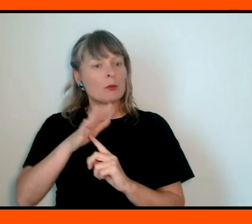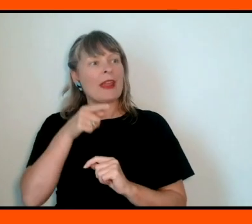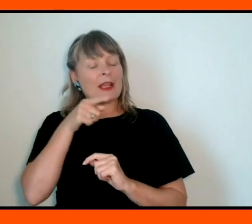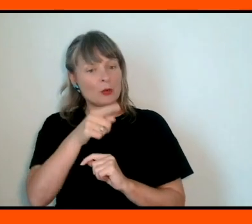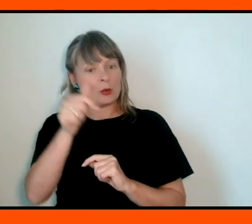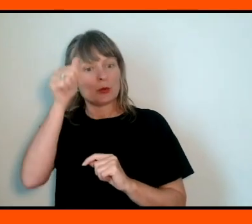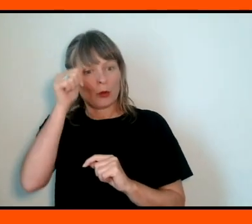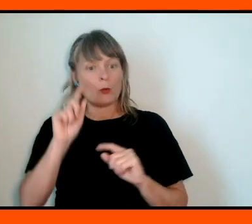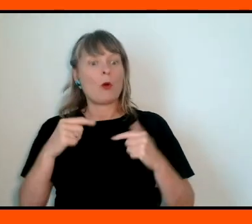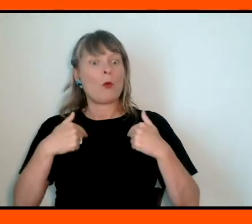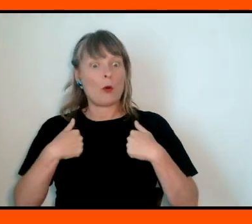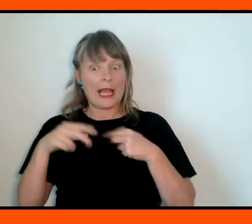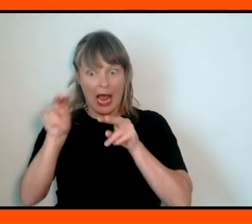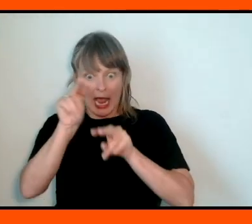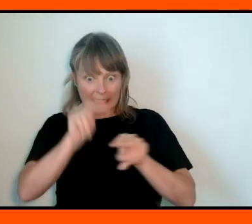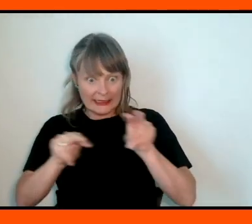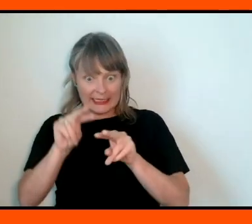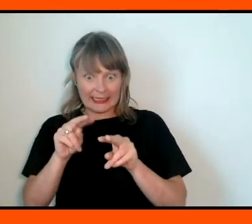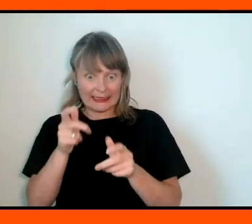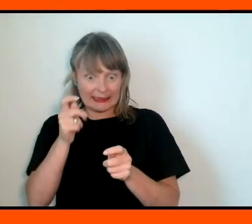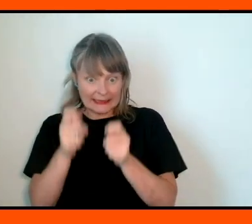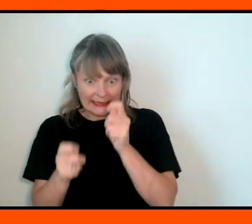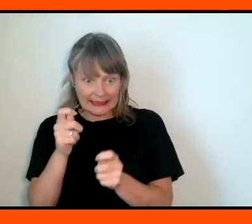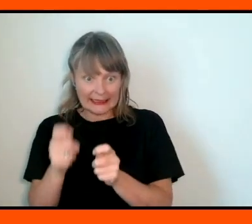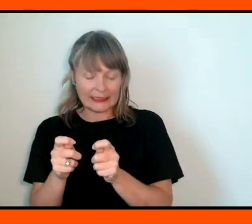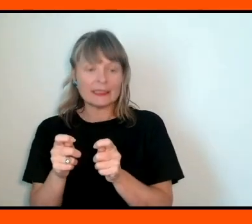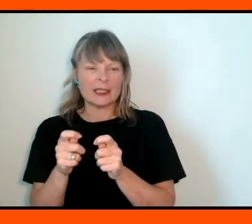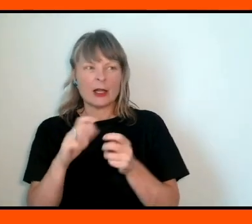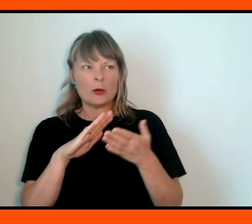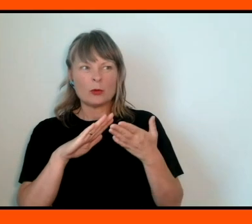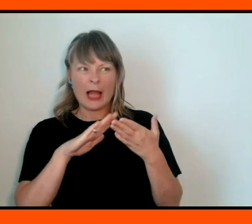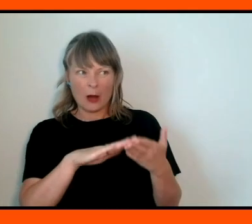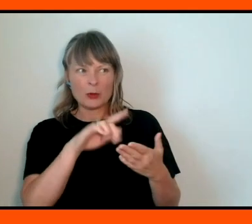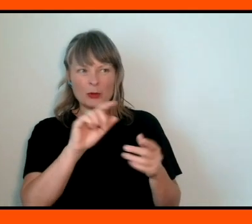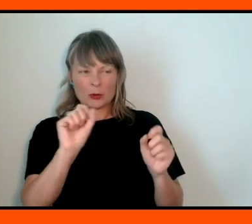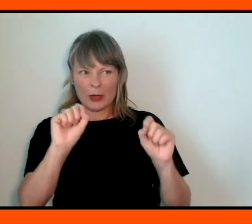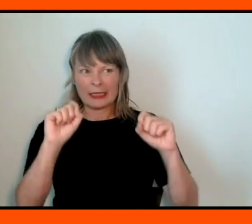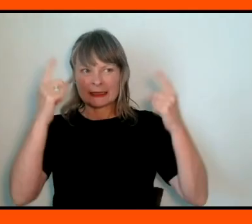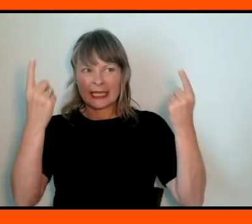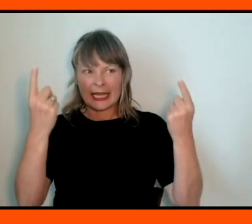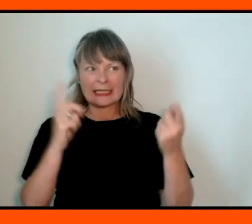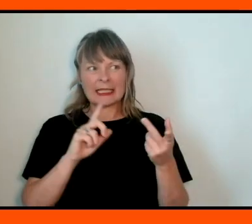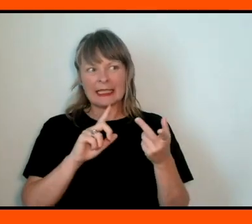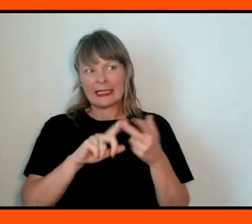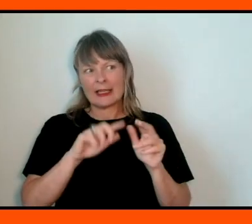That can help inform whether a topic you want us to collect help you understand if you think it’s going